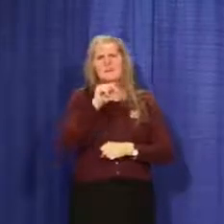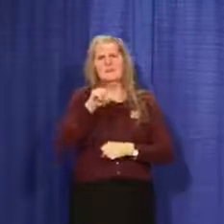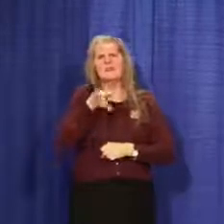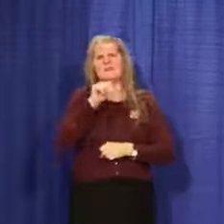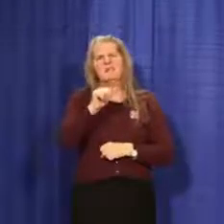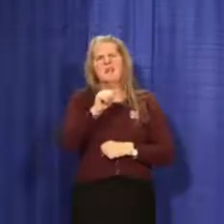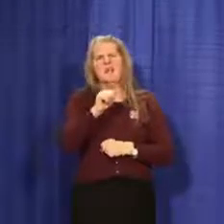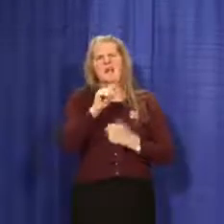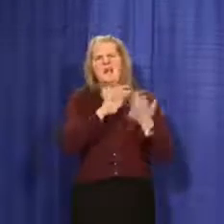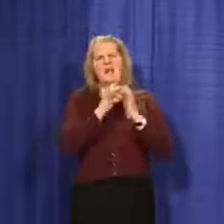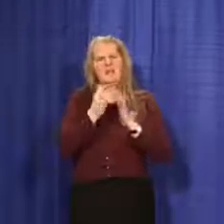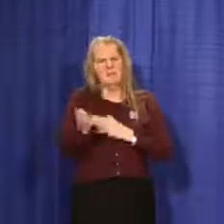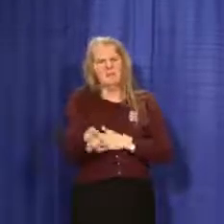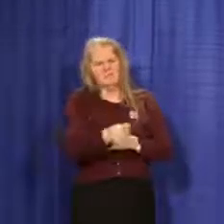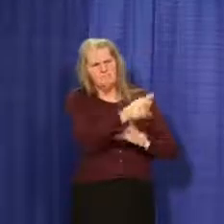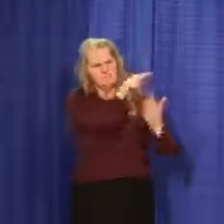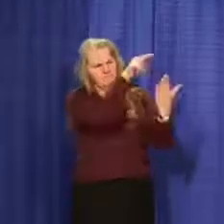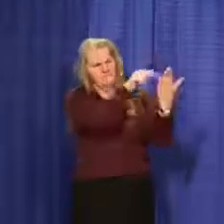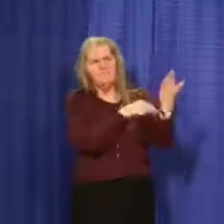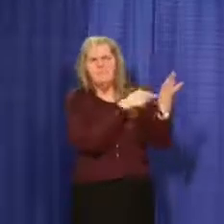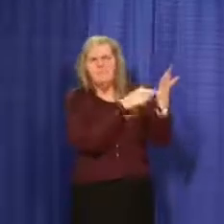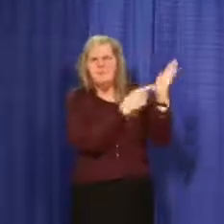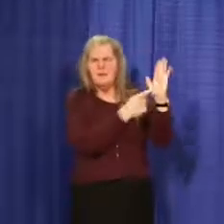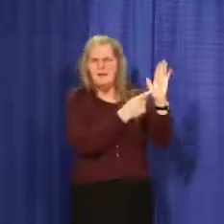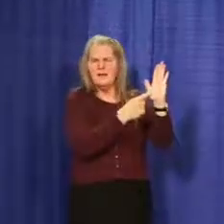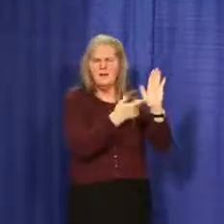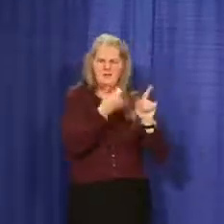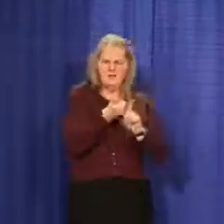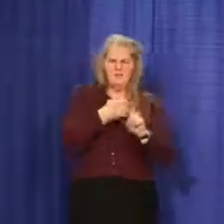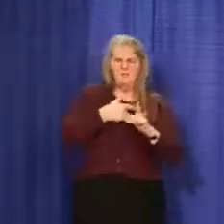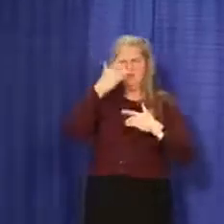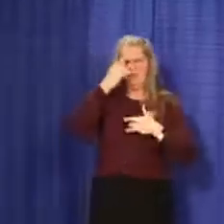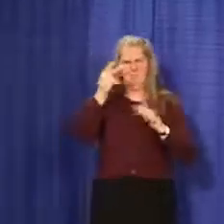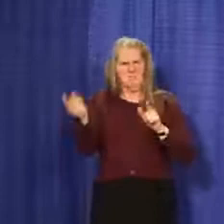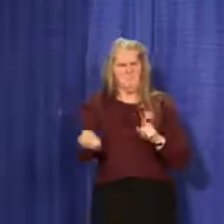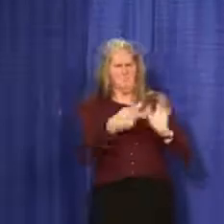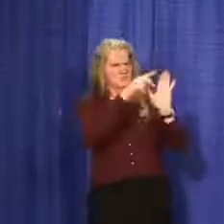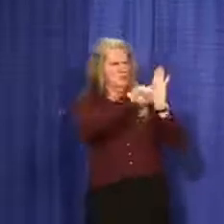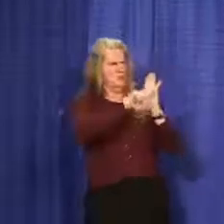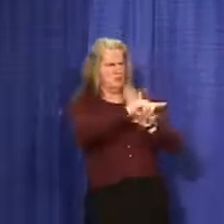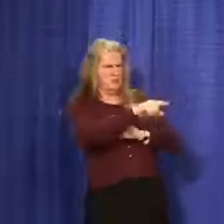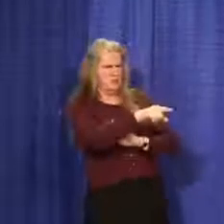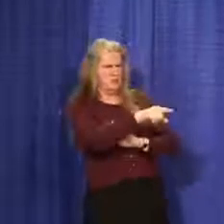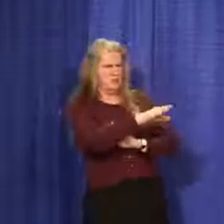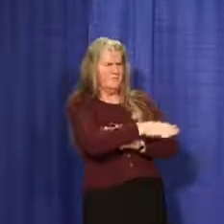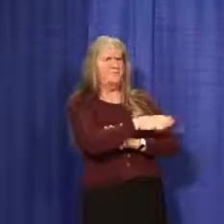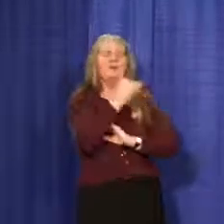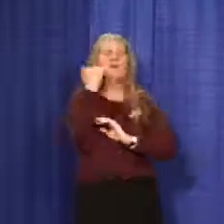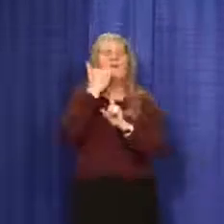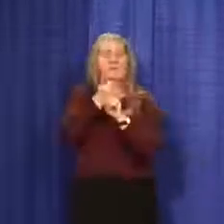COVID-19 Yukon.ca website. That is the advice for what to do when symptoms occur. For those who are planning to